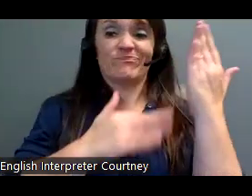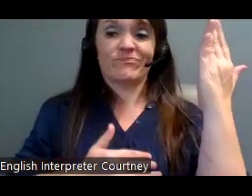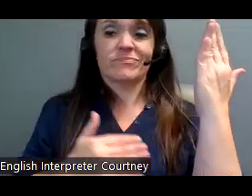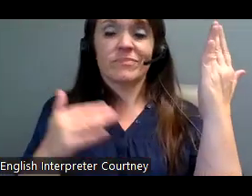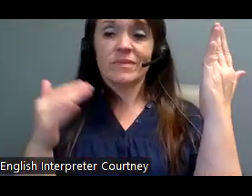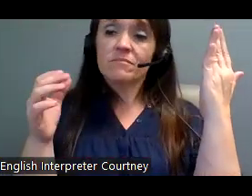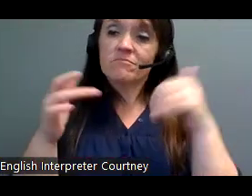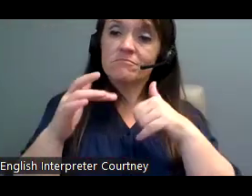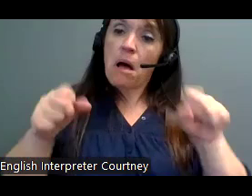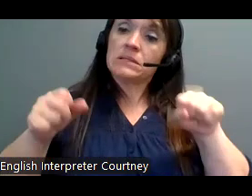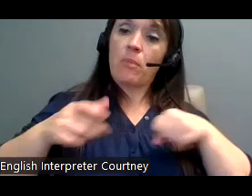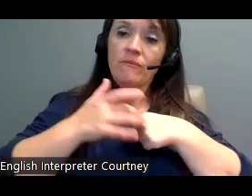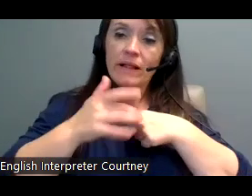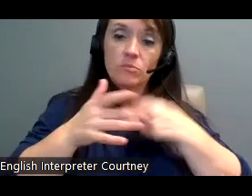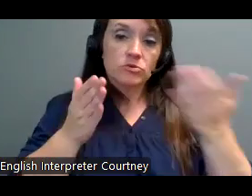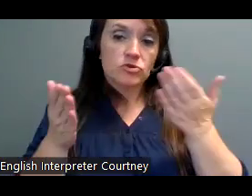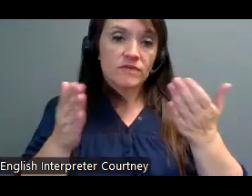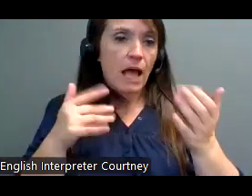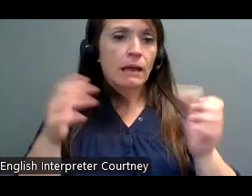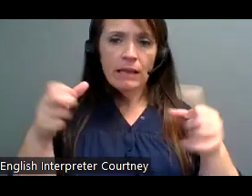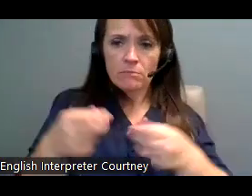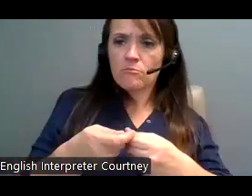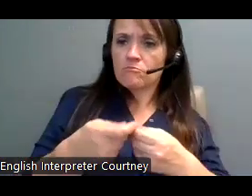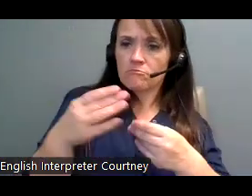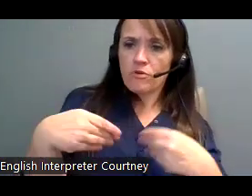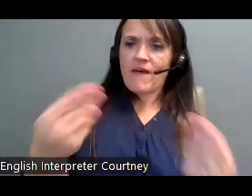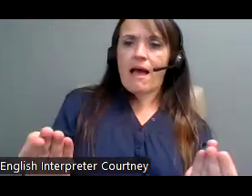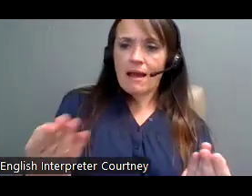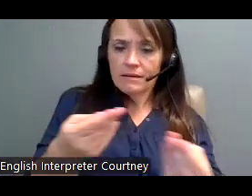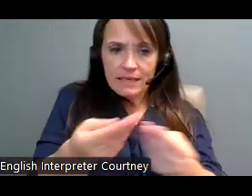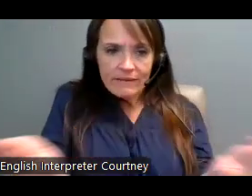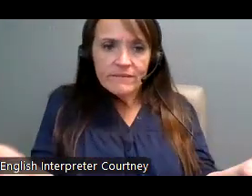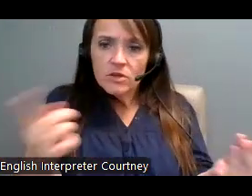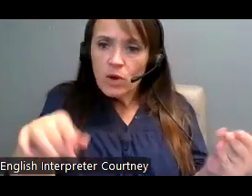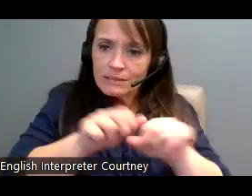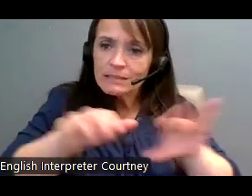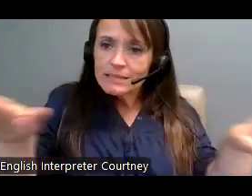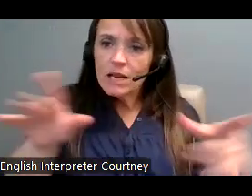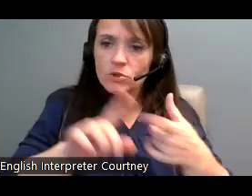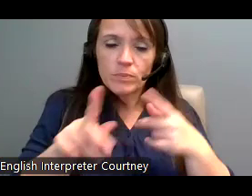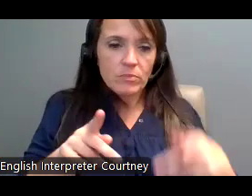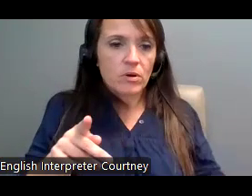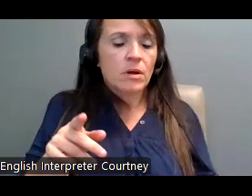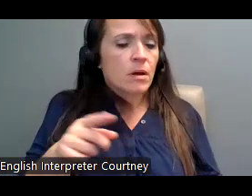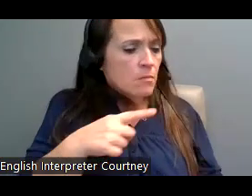list to you guys so you can send those out. ANNA MARIA CONNER: